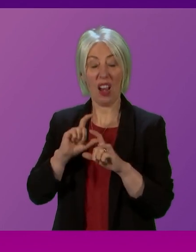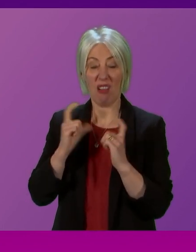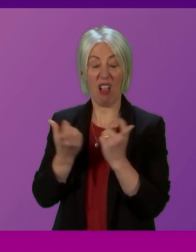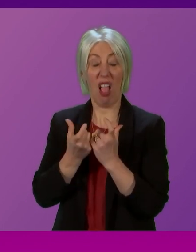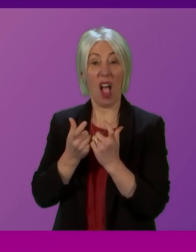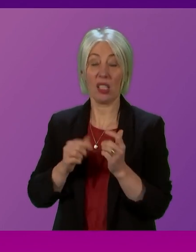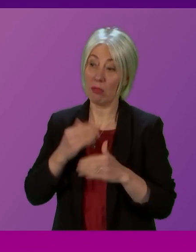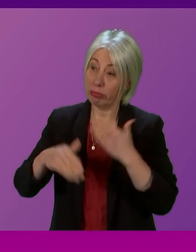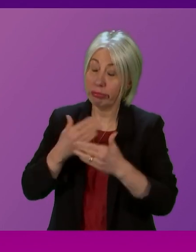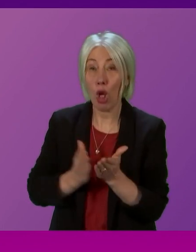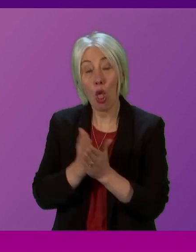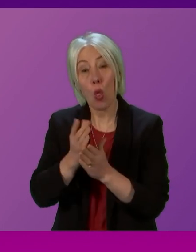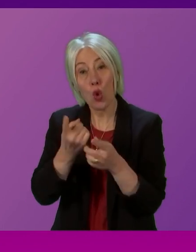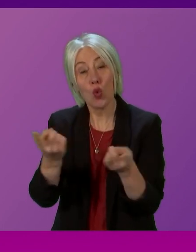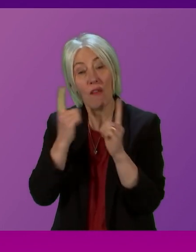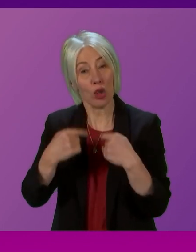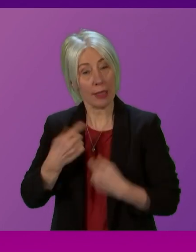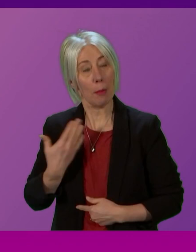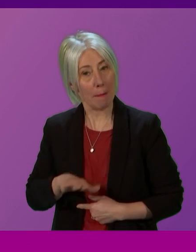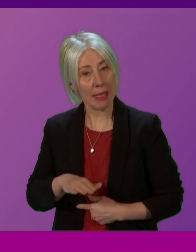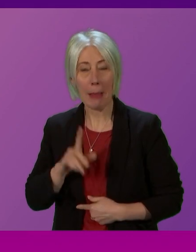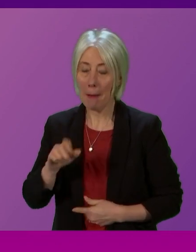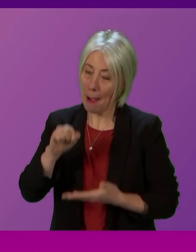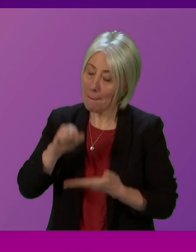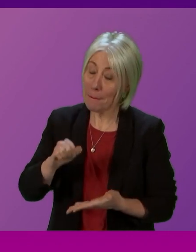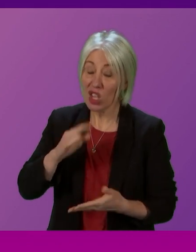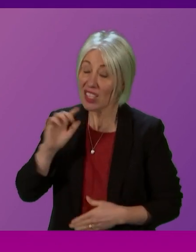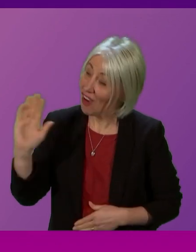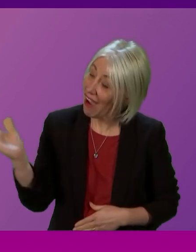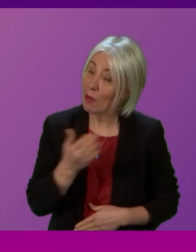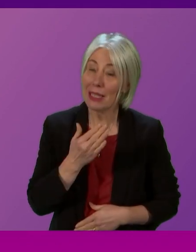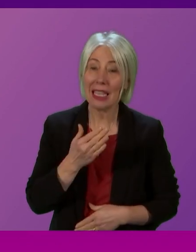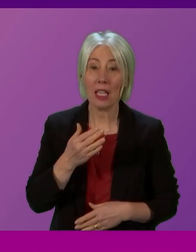However, context is all, and budgets are, as a result of 10 per cent inflation, under